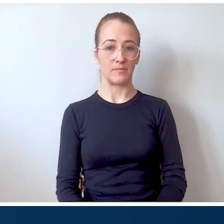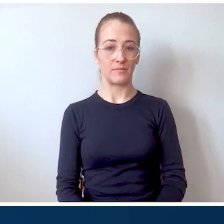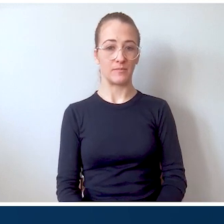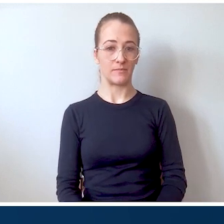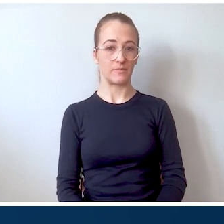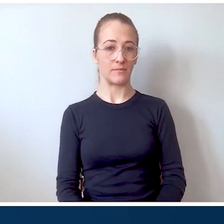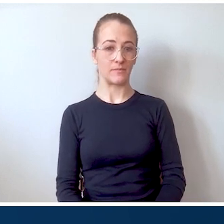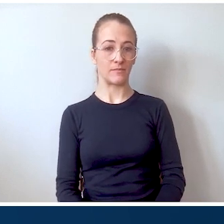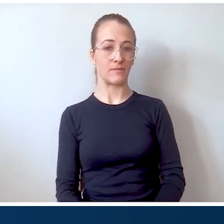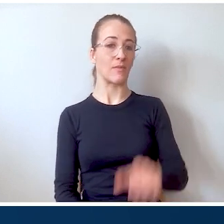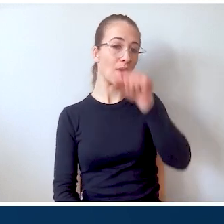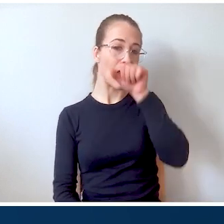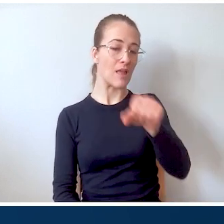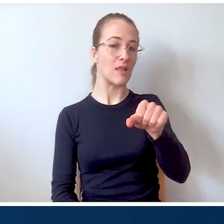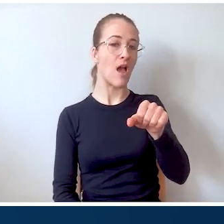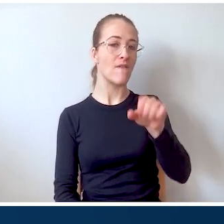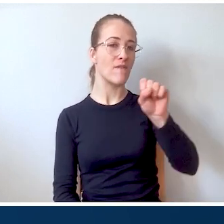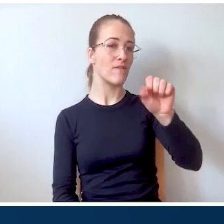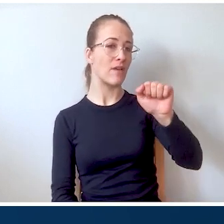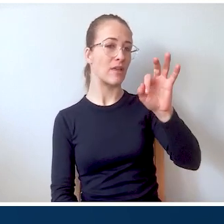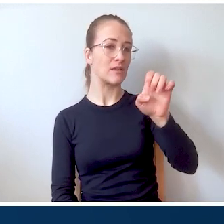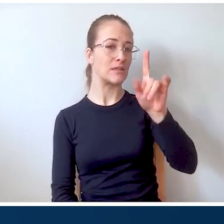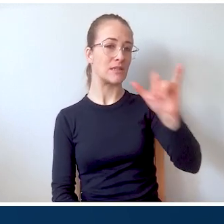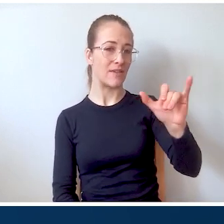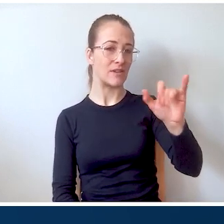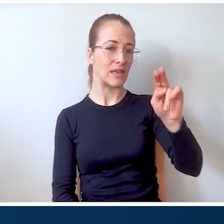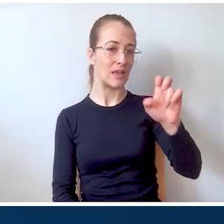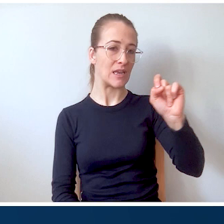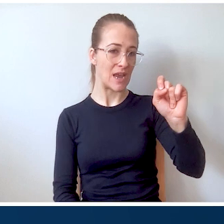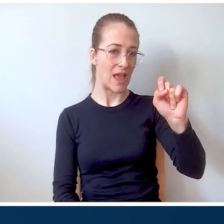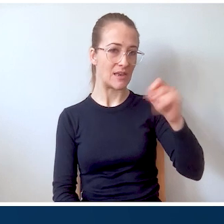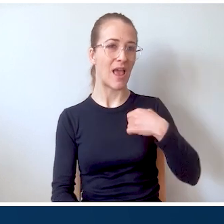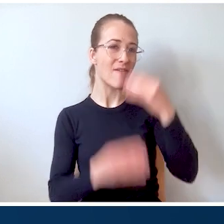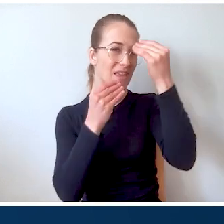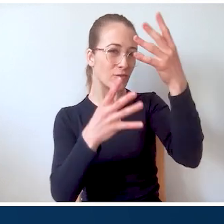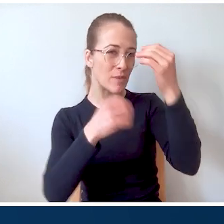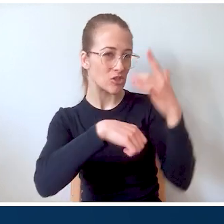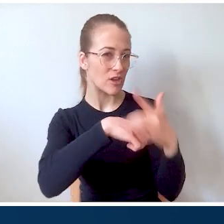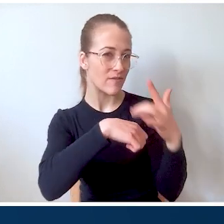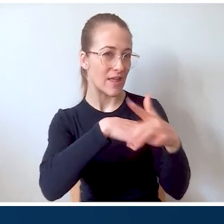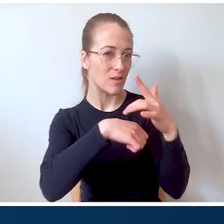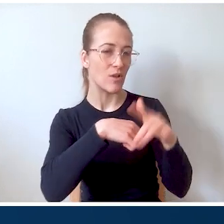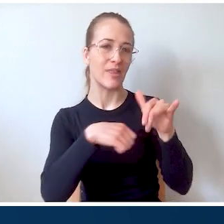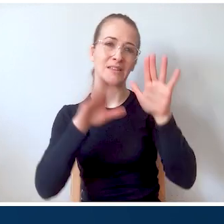So I love the 'safety net' term. I think that's a great way to look at it. And also,